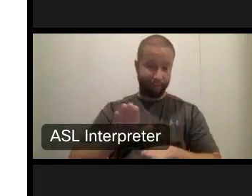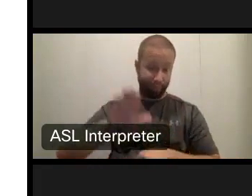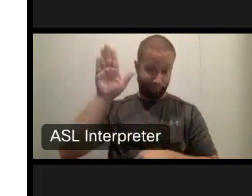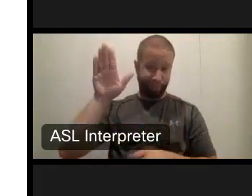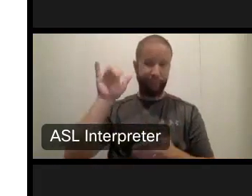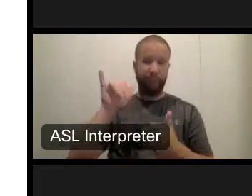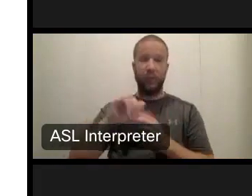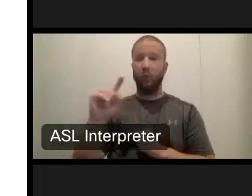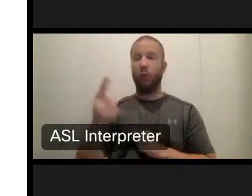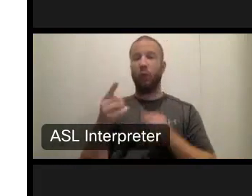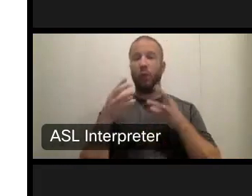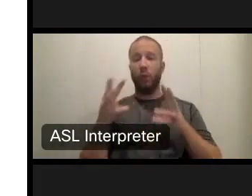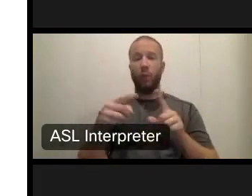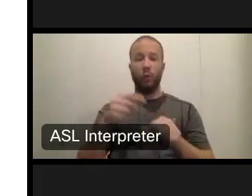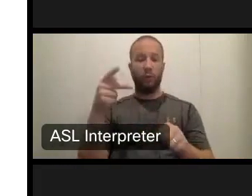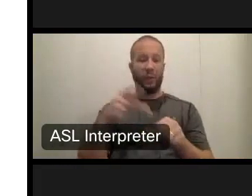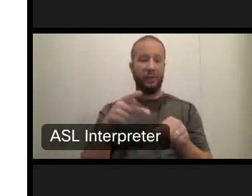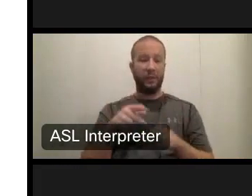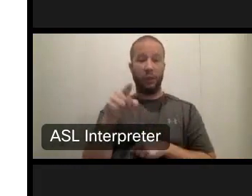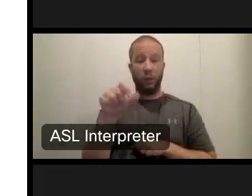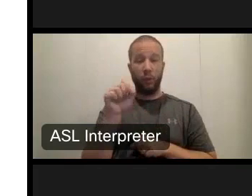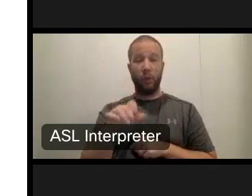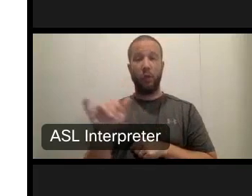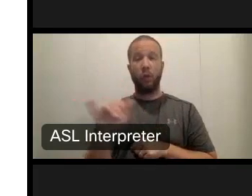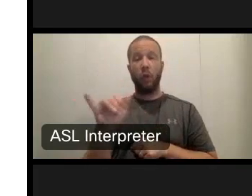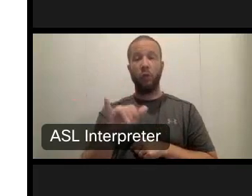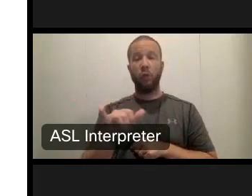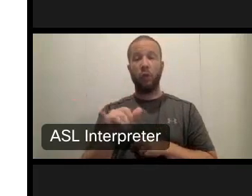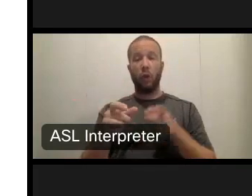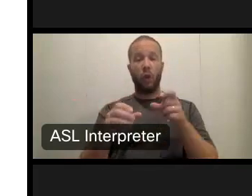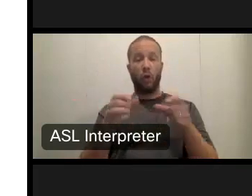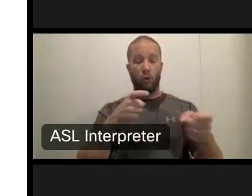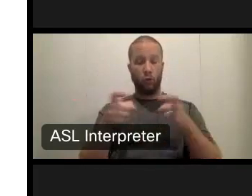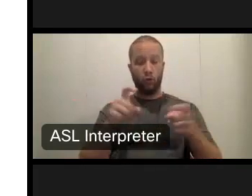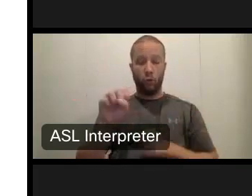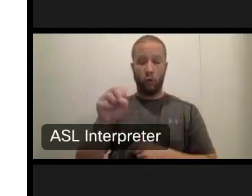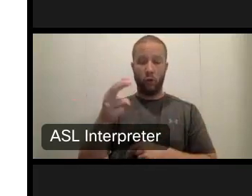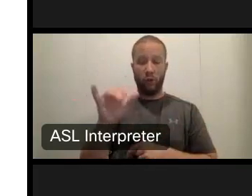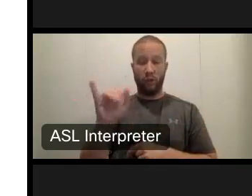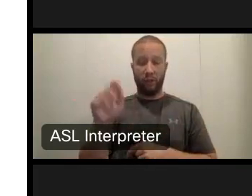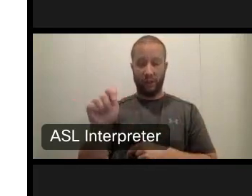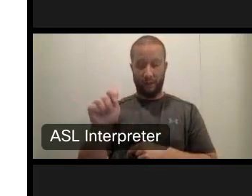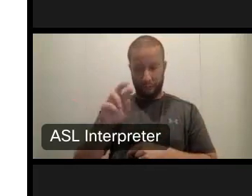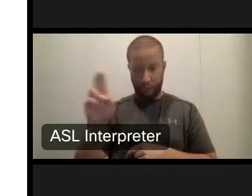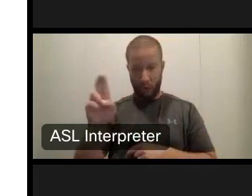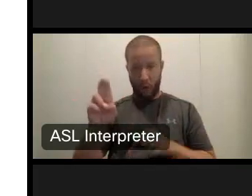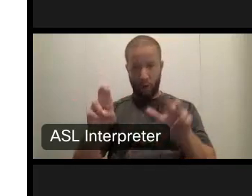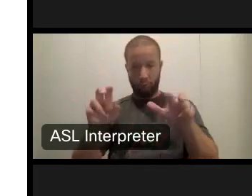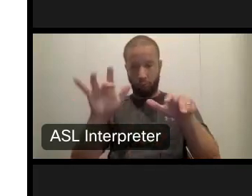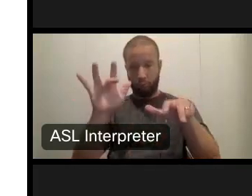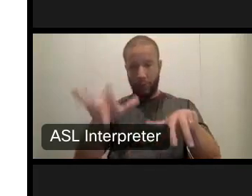WebEx window alternatively you may press the Ctrl shift R keys on your keyboard to raise your hand